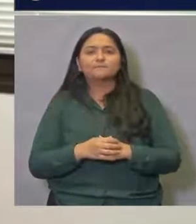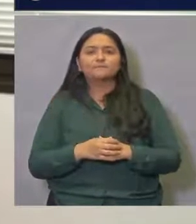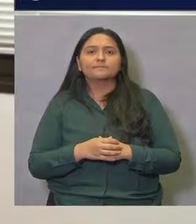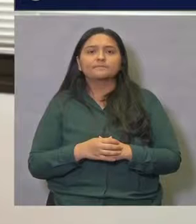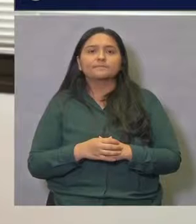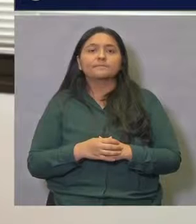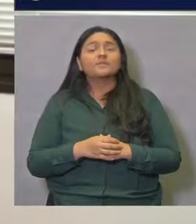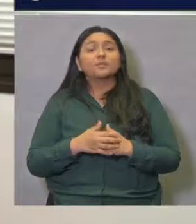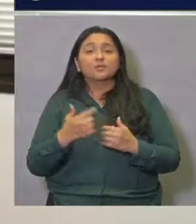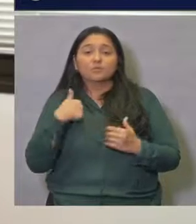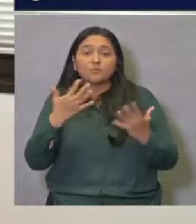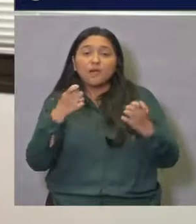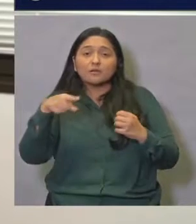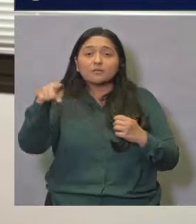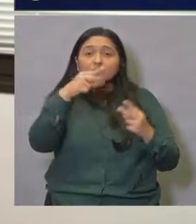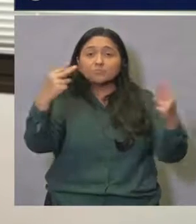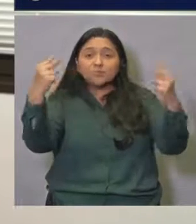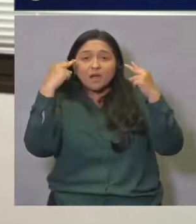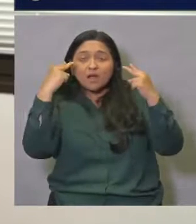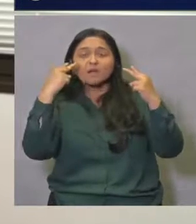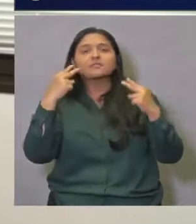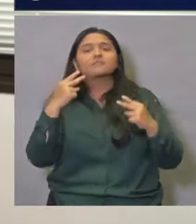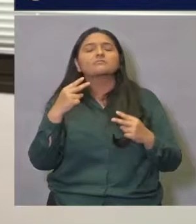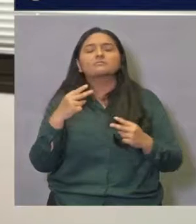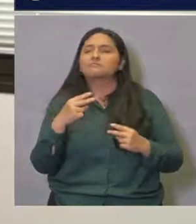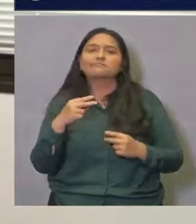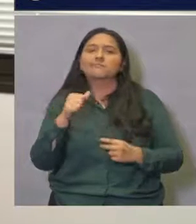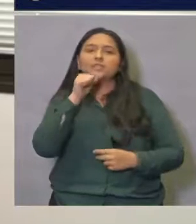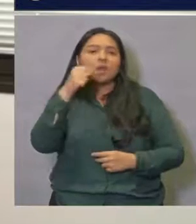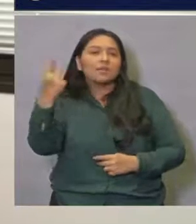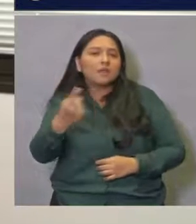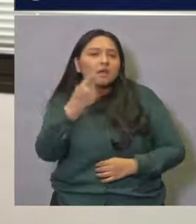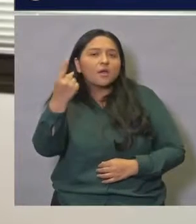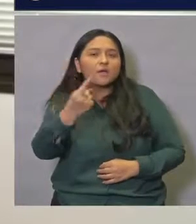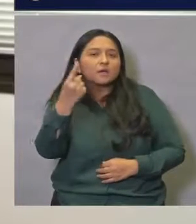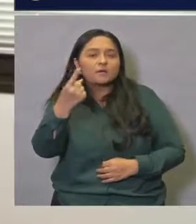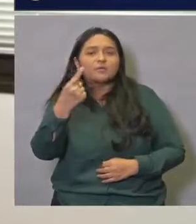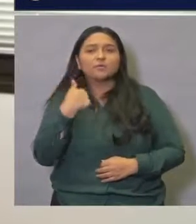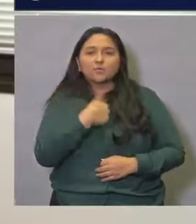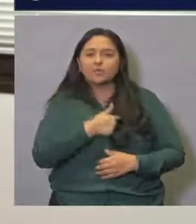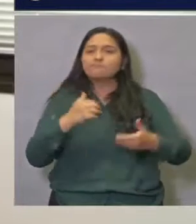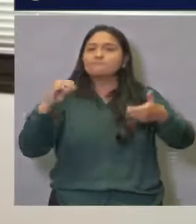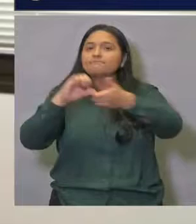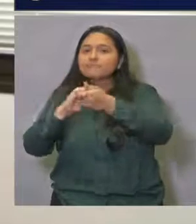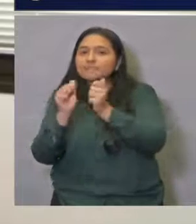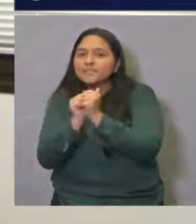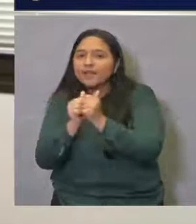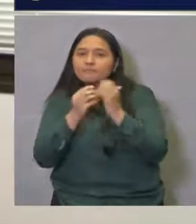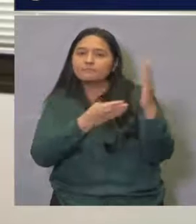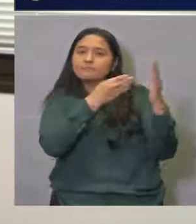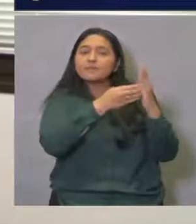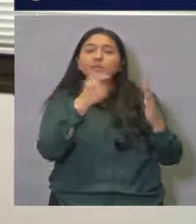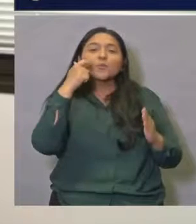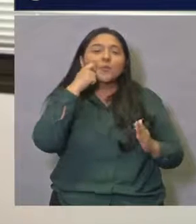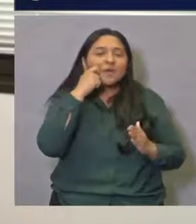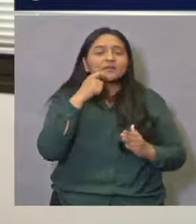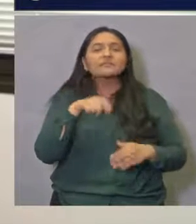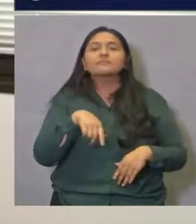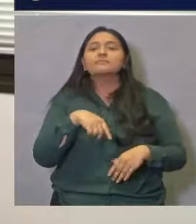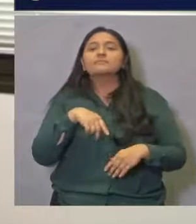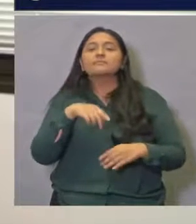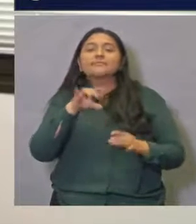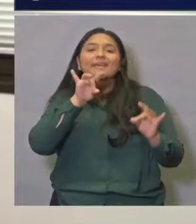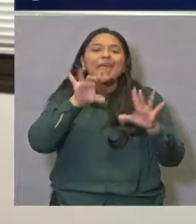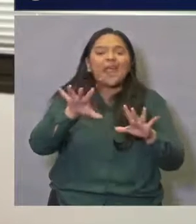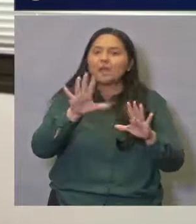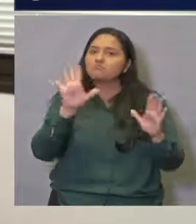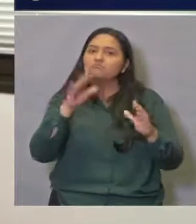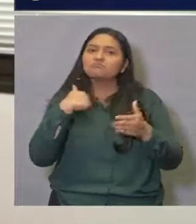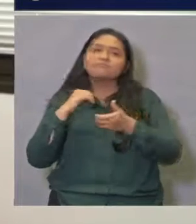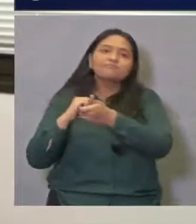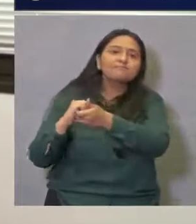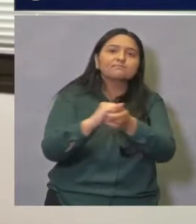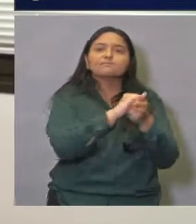FRANCAMENTE AGOTAMIENTO.